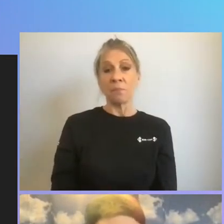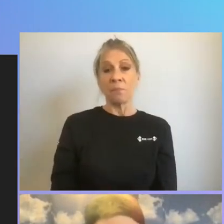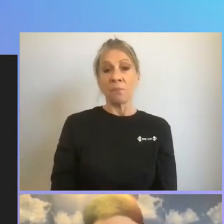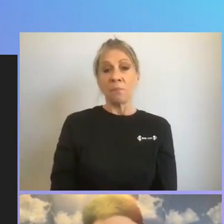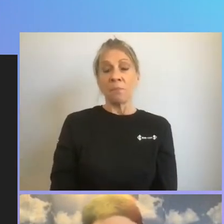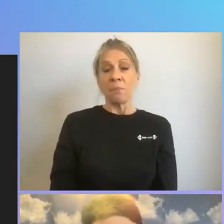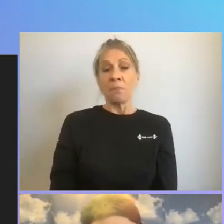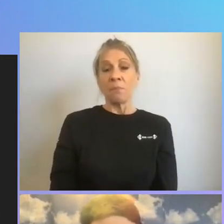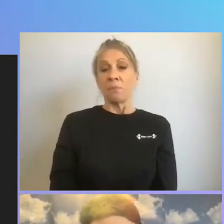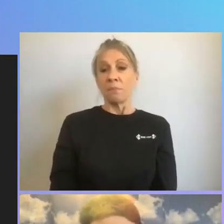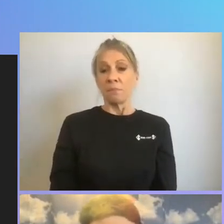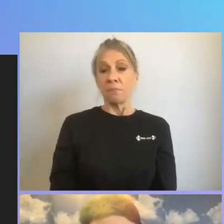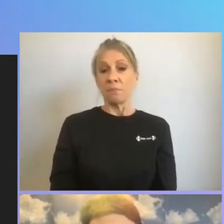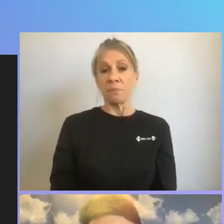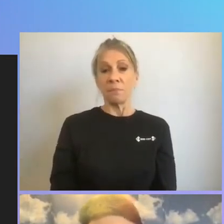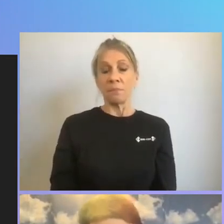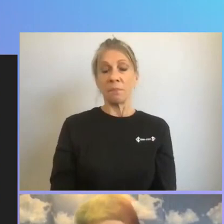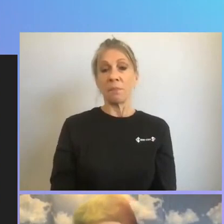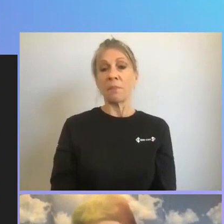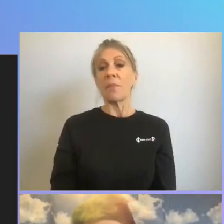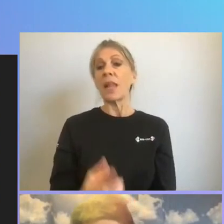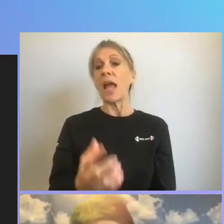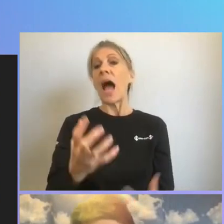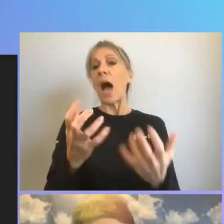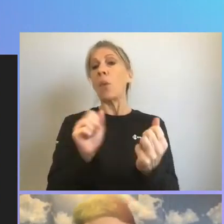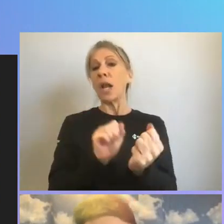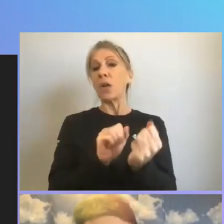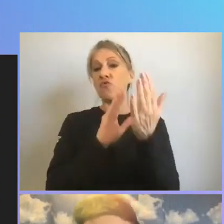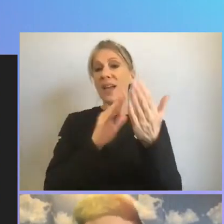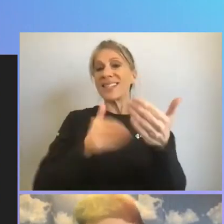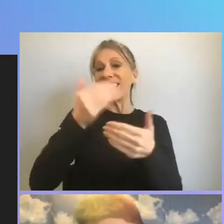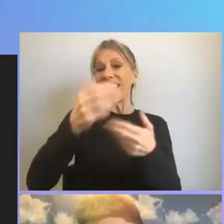. So I want to address the next